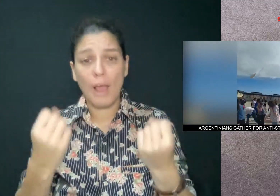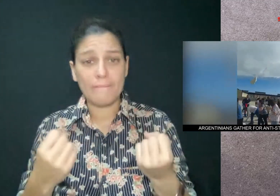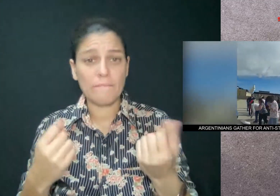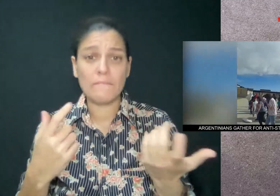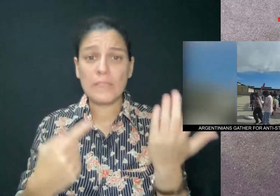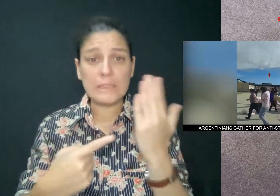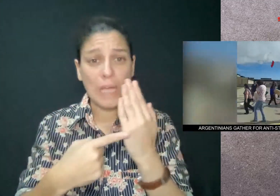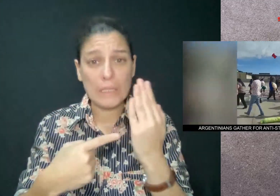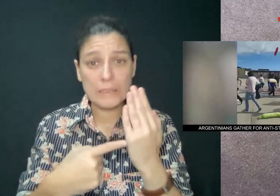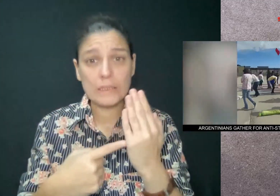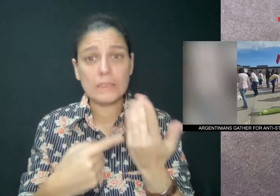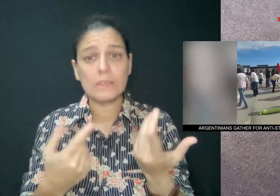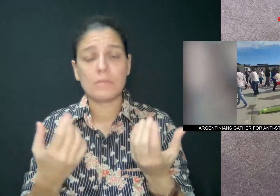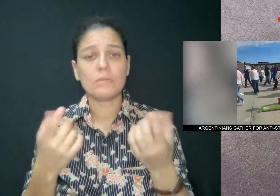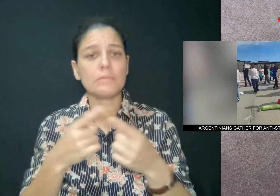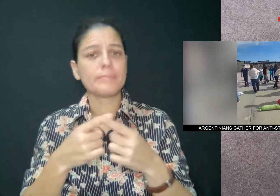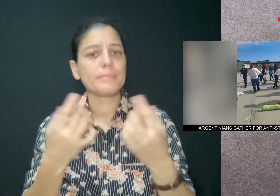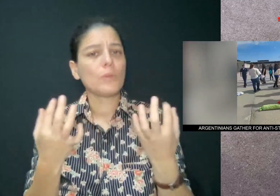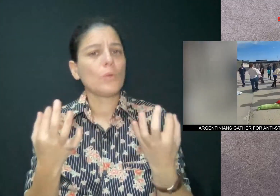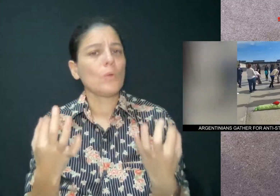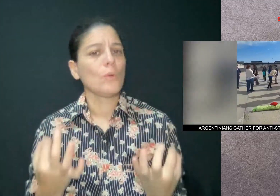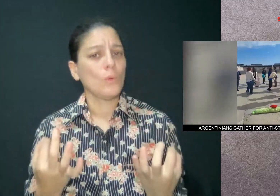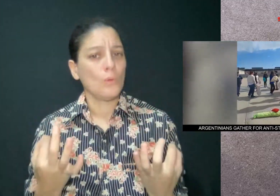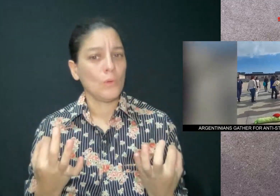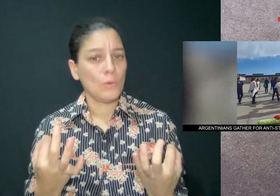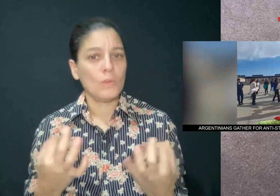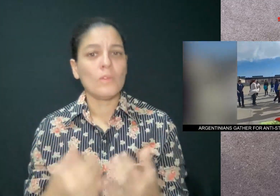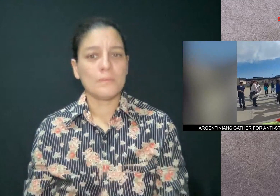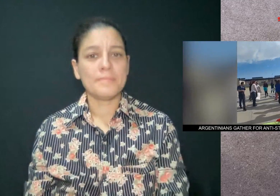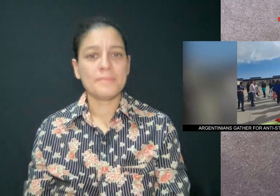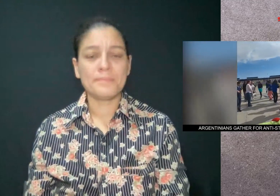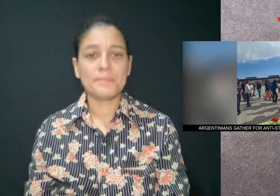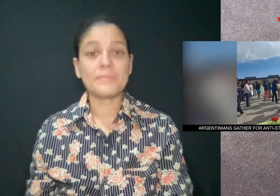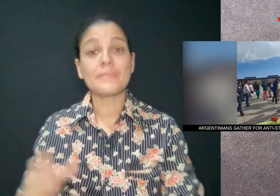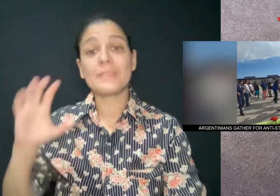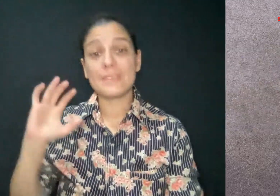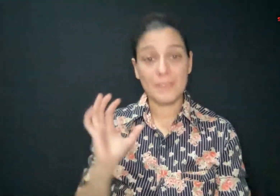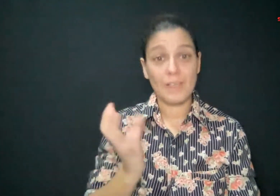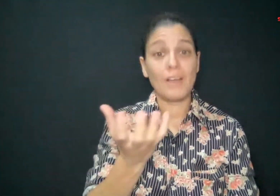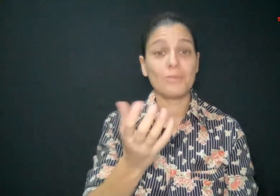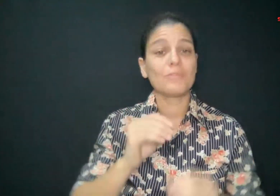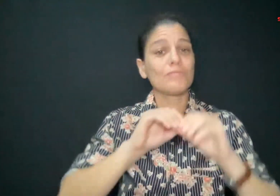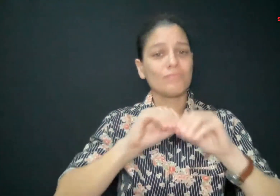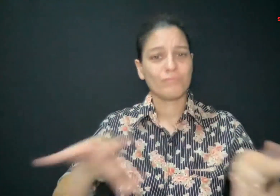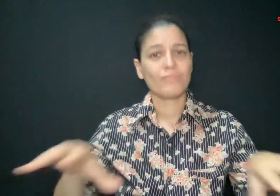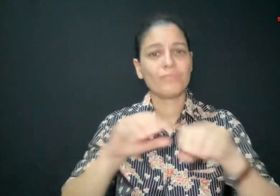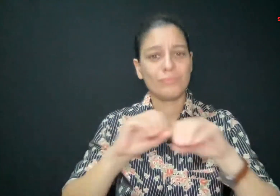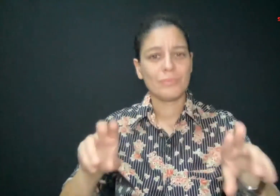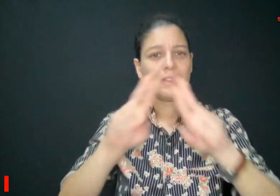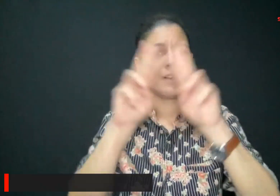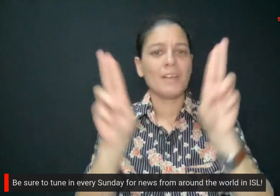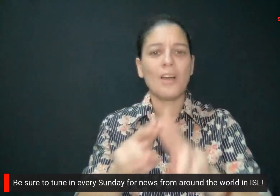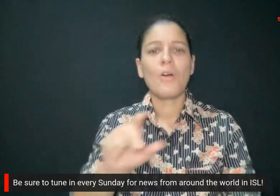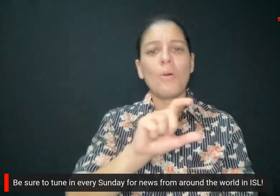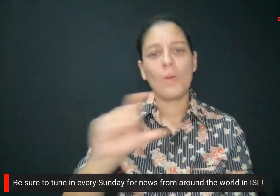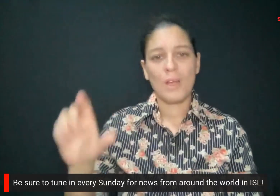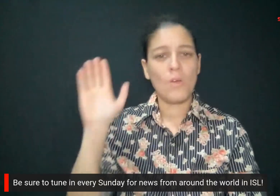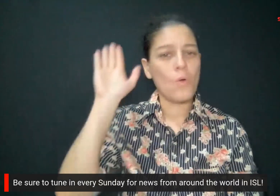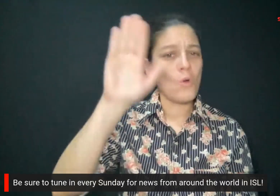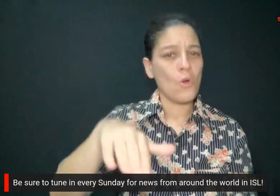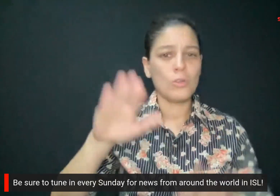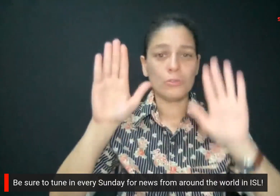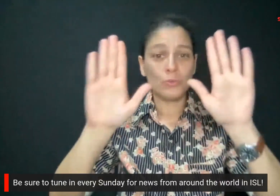techniques Sign1News will be broadcasting international news updates every Sunday a